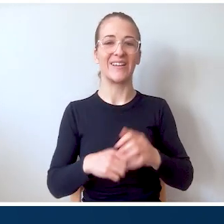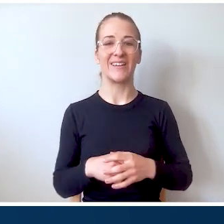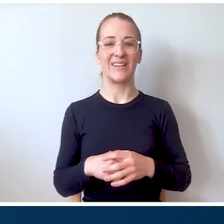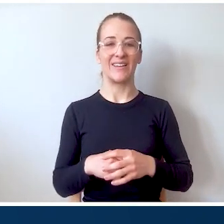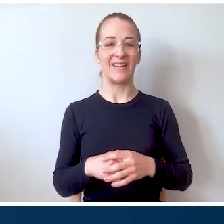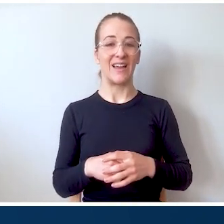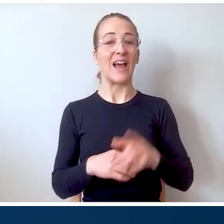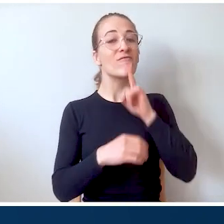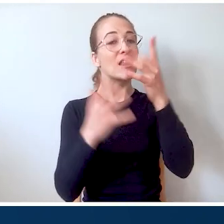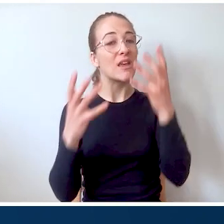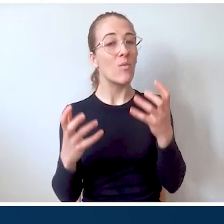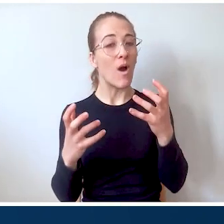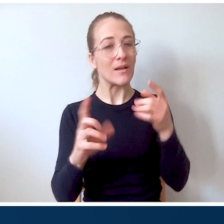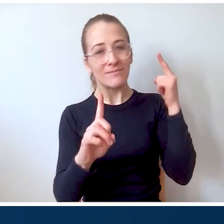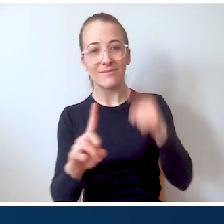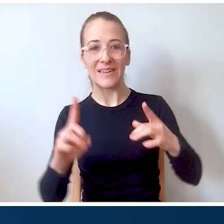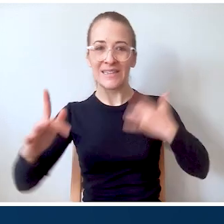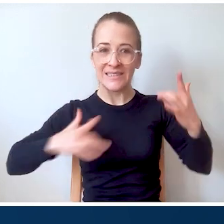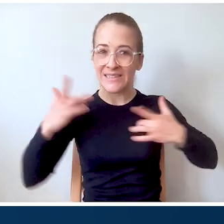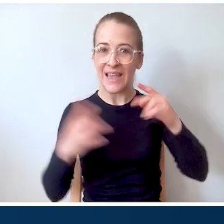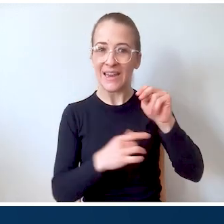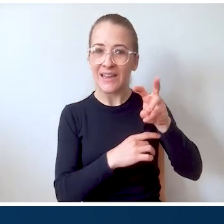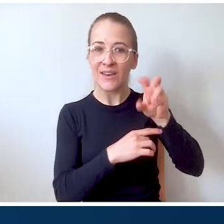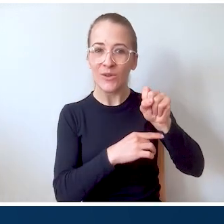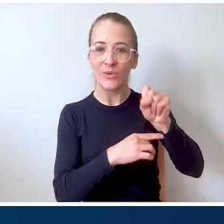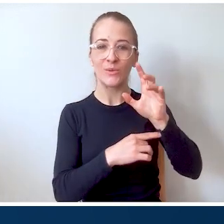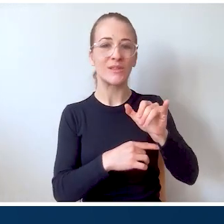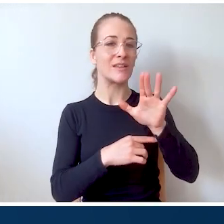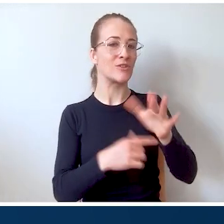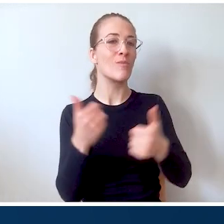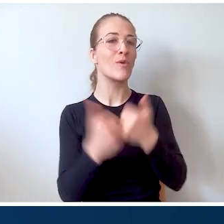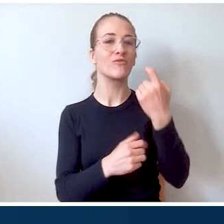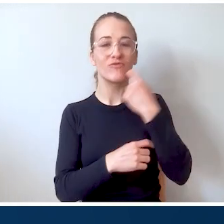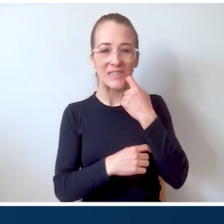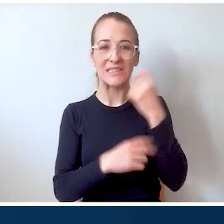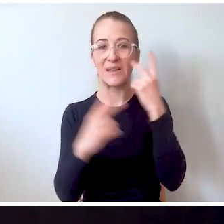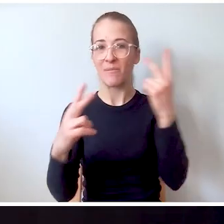I really wanna get to your exciting news, which is your latest memoir, "Look Both Ways."